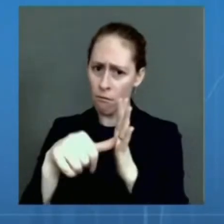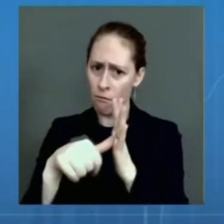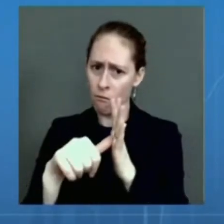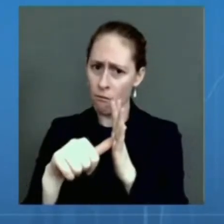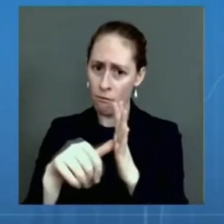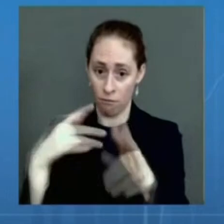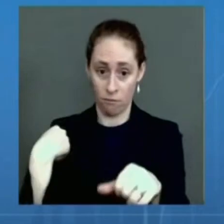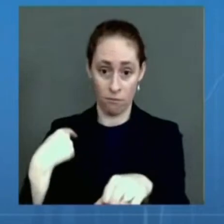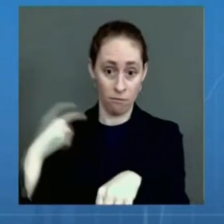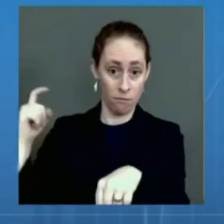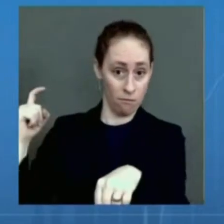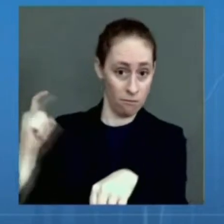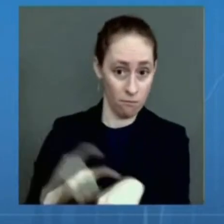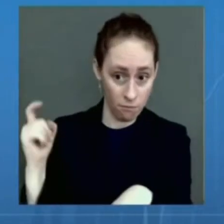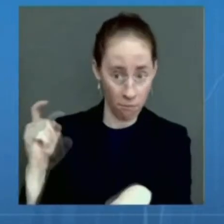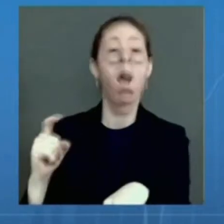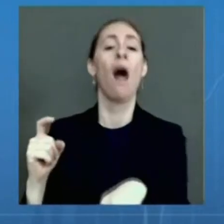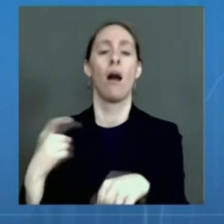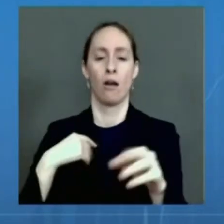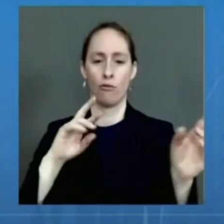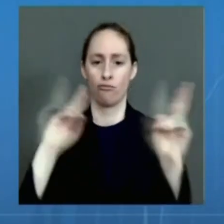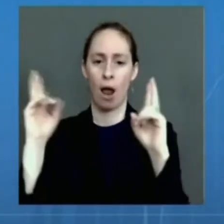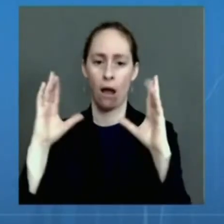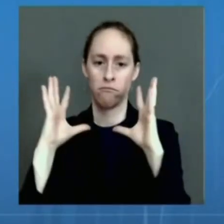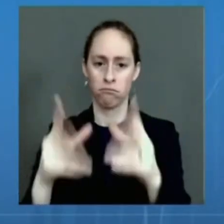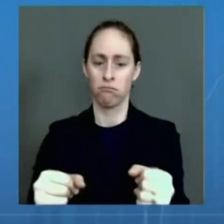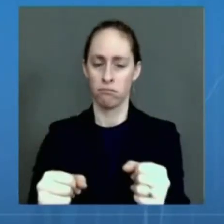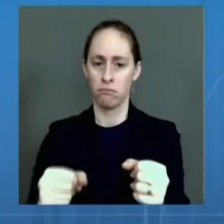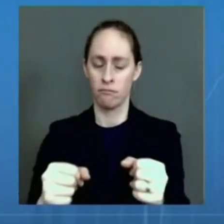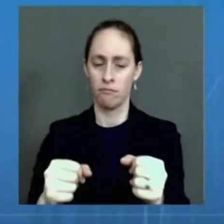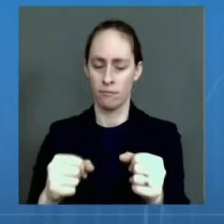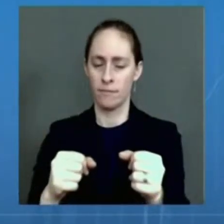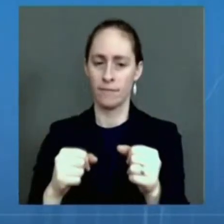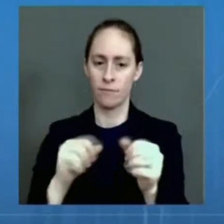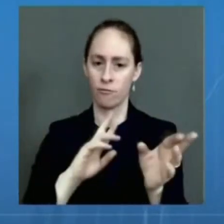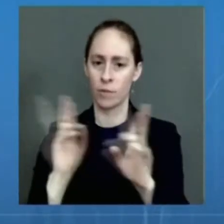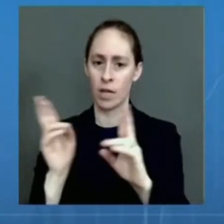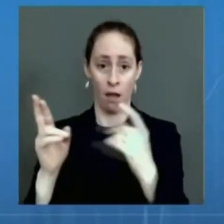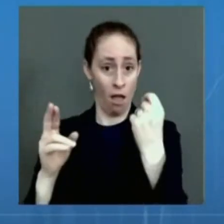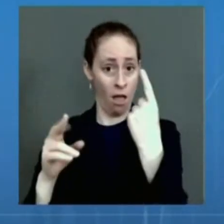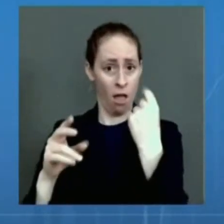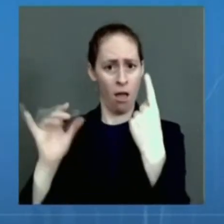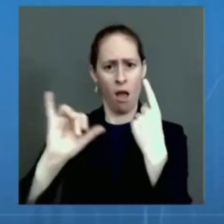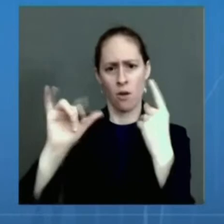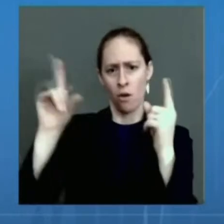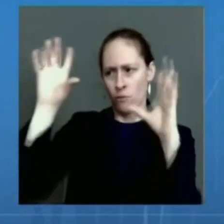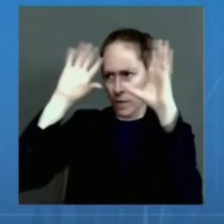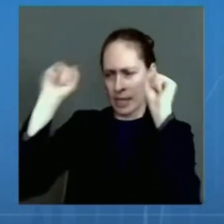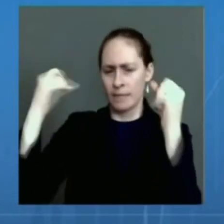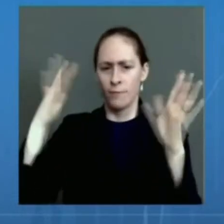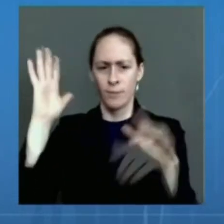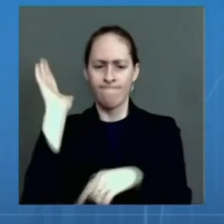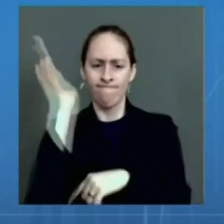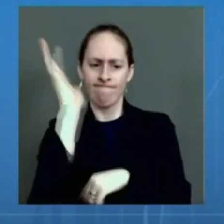WHEN PEOPLE ARE ELIGIBLE AND